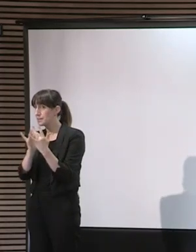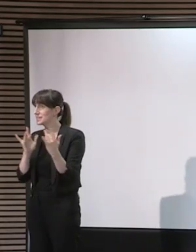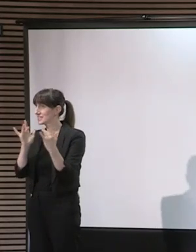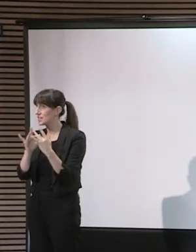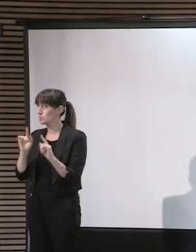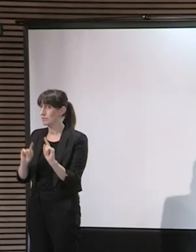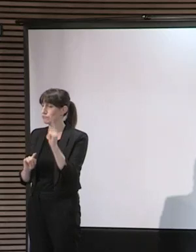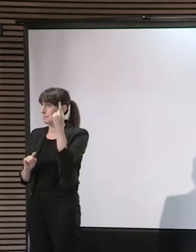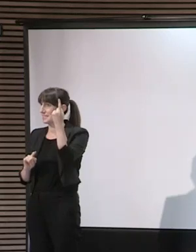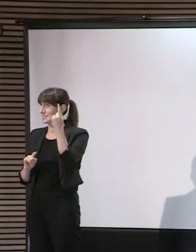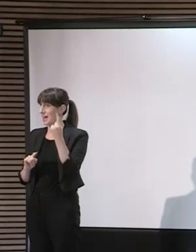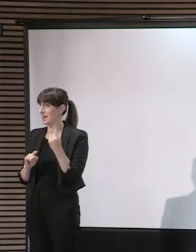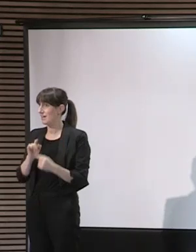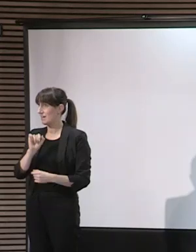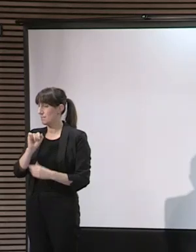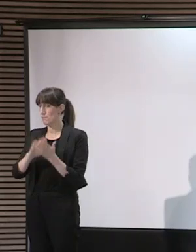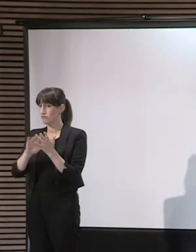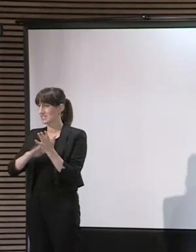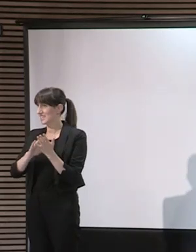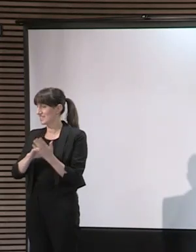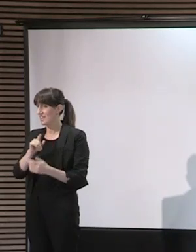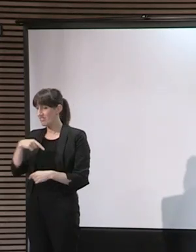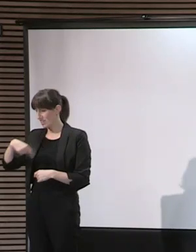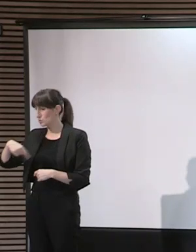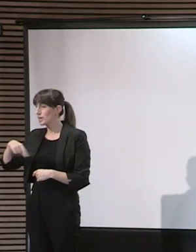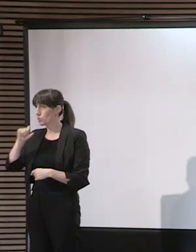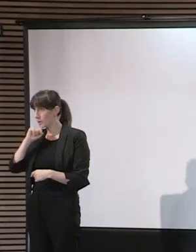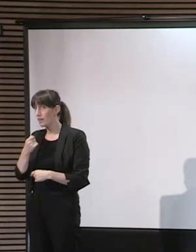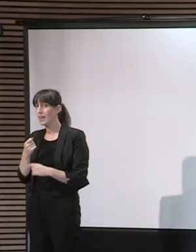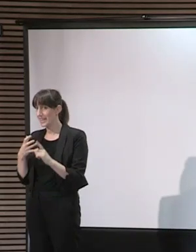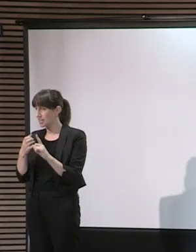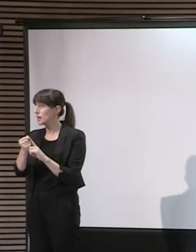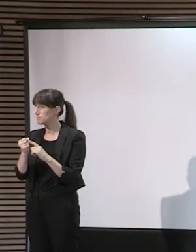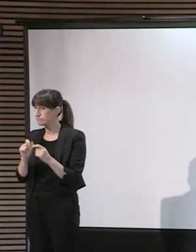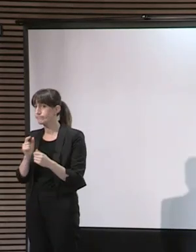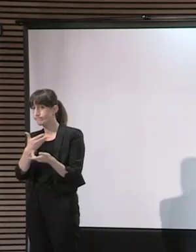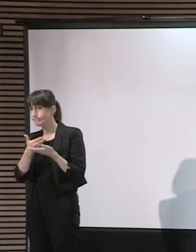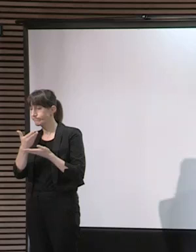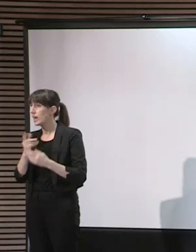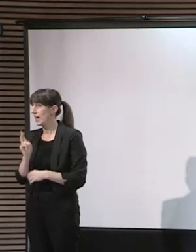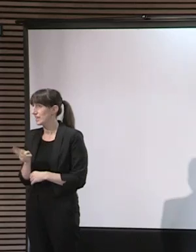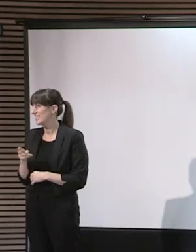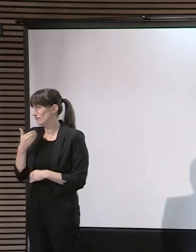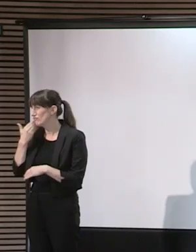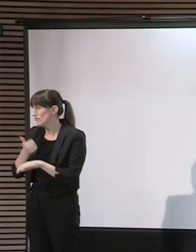to readiness. But I'll continue to stay in touch with Prime Minister Morrison. I anticipate catching up with,